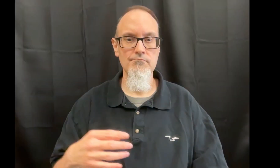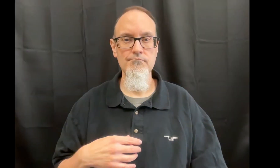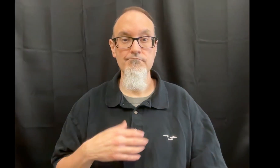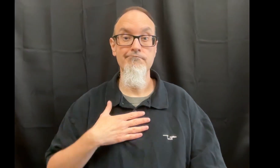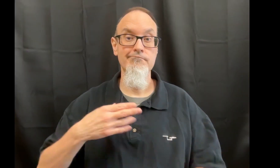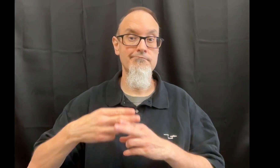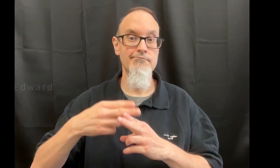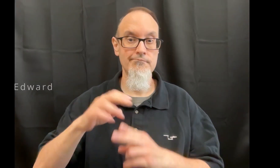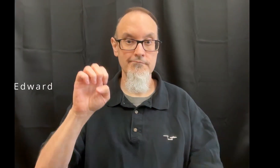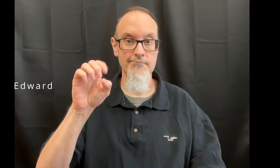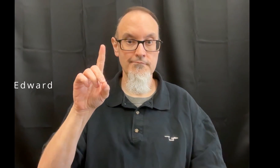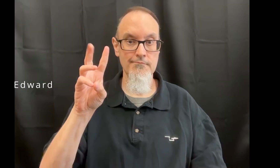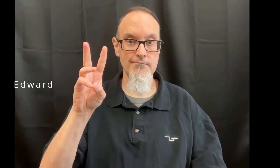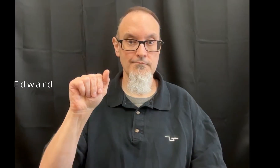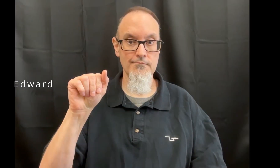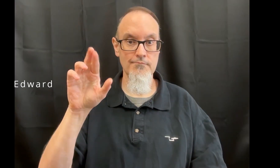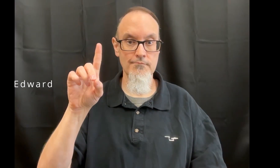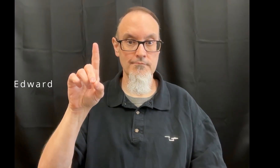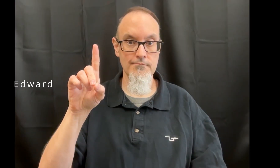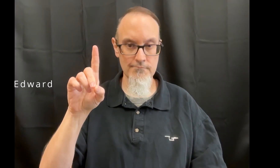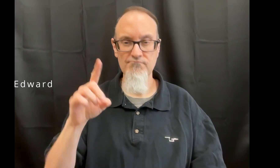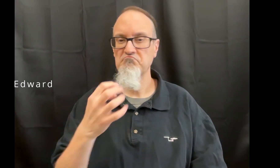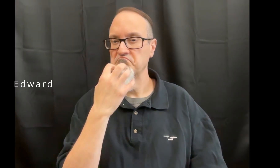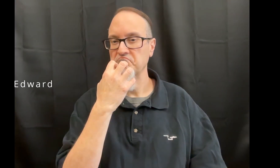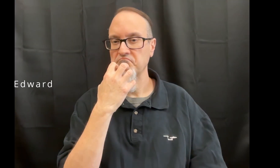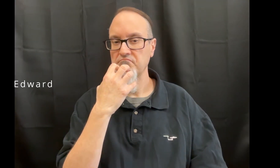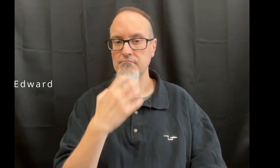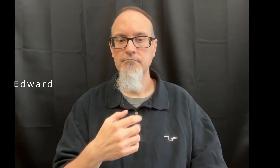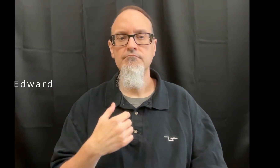Hello, I’m Edward [uses sign-name “goatee”].